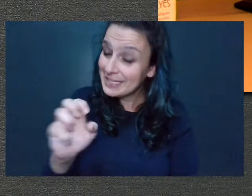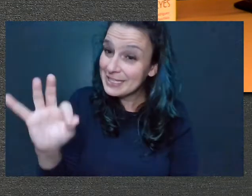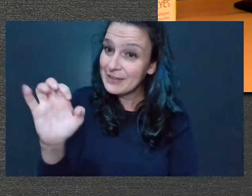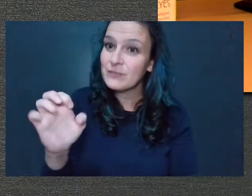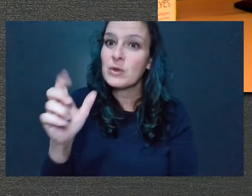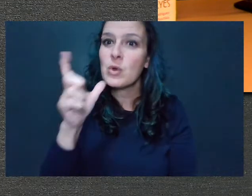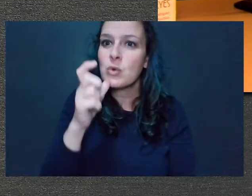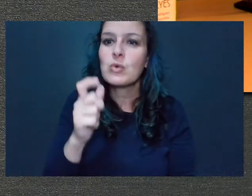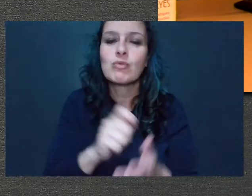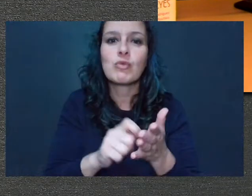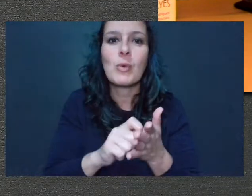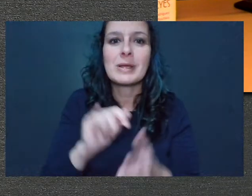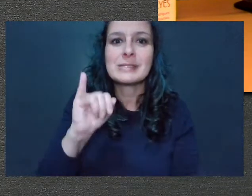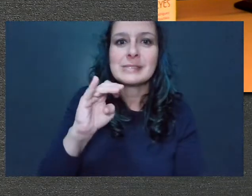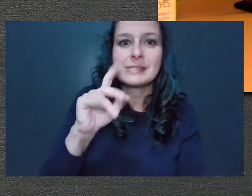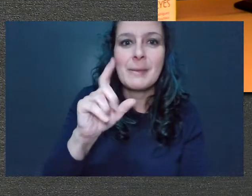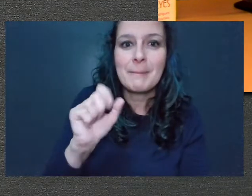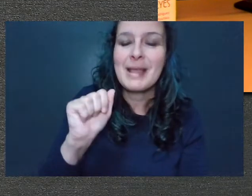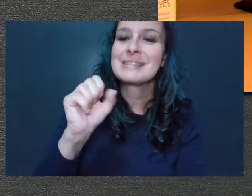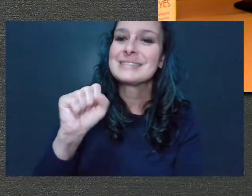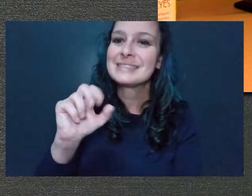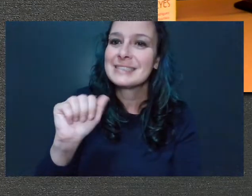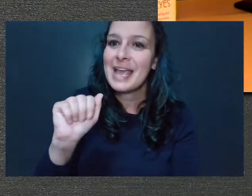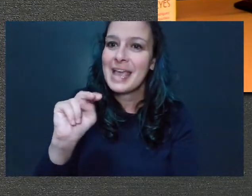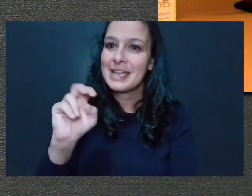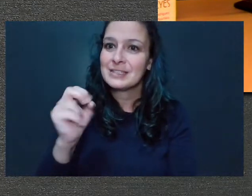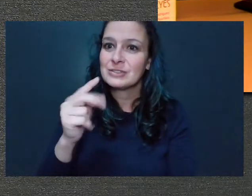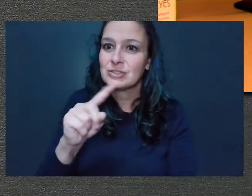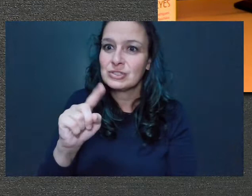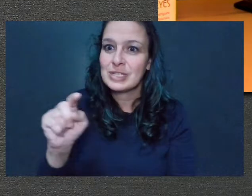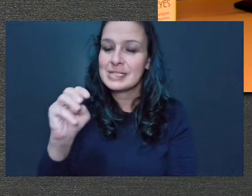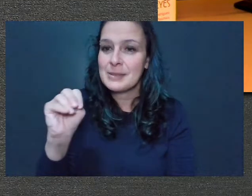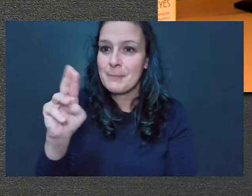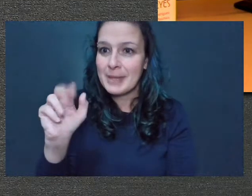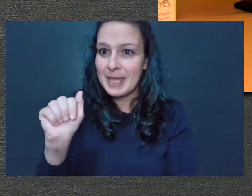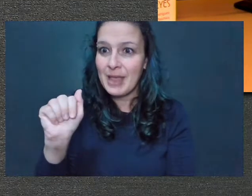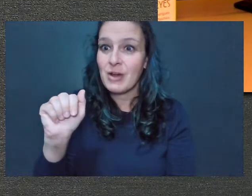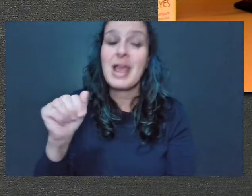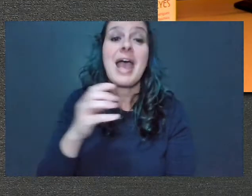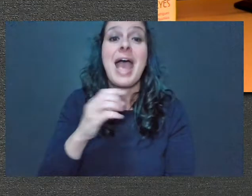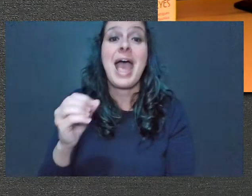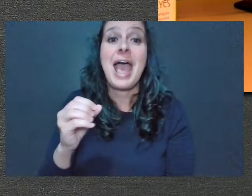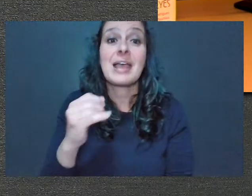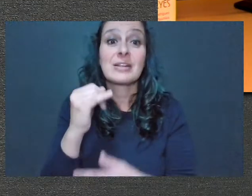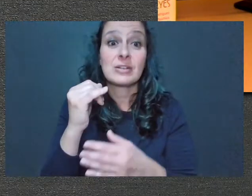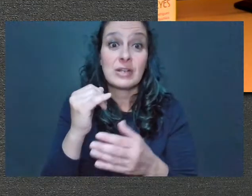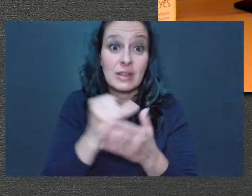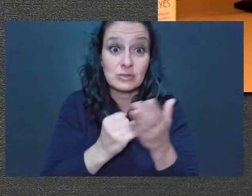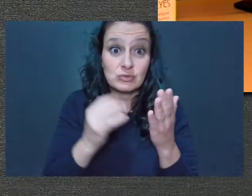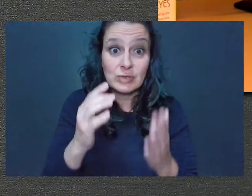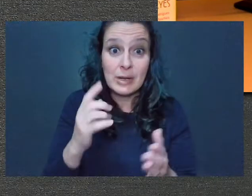and illustrated by Erica Salcedo. This is gonna tell us how she started painting